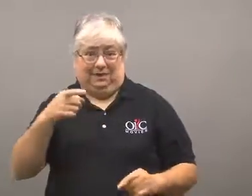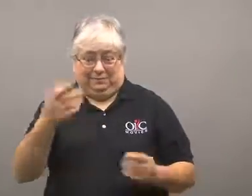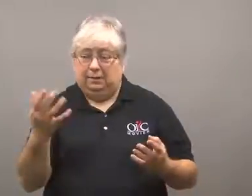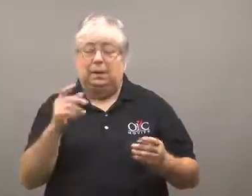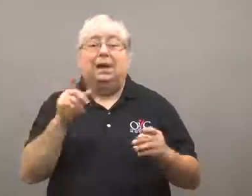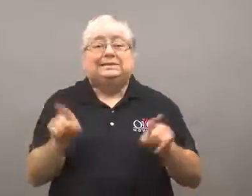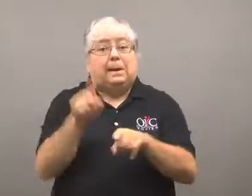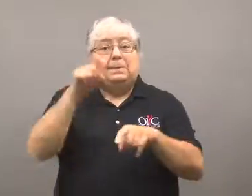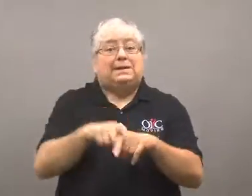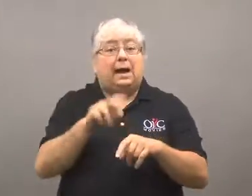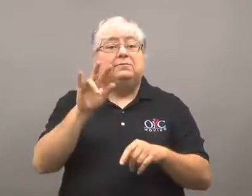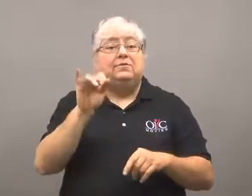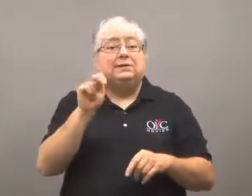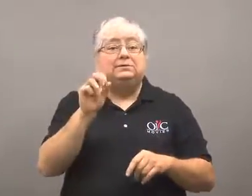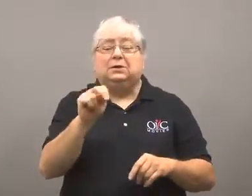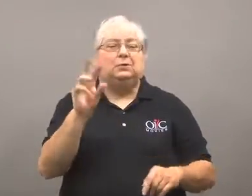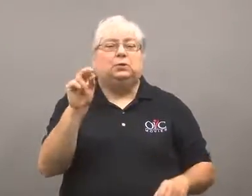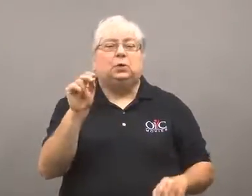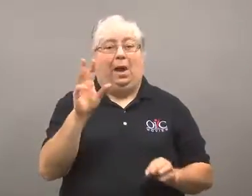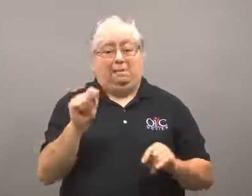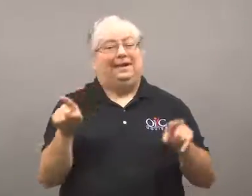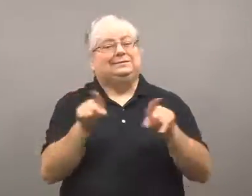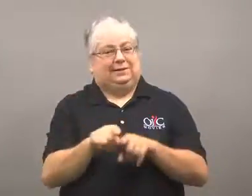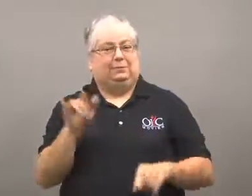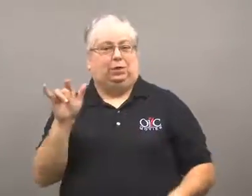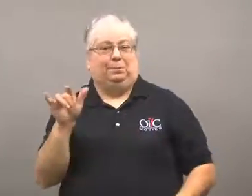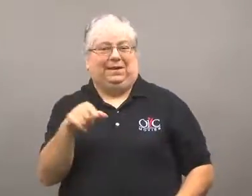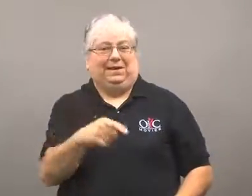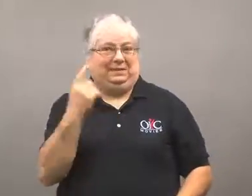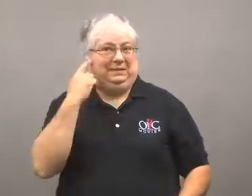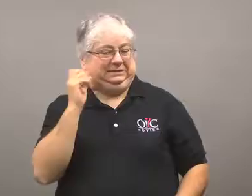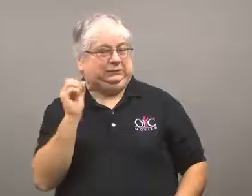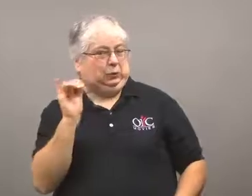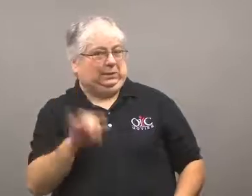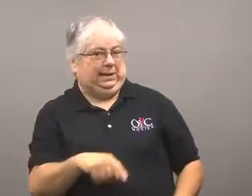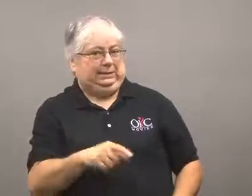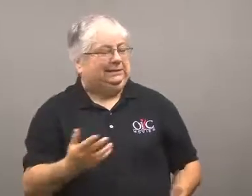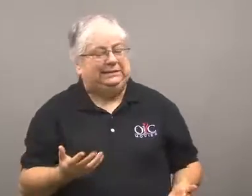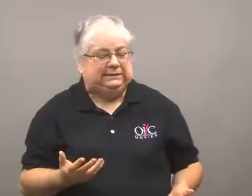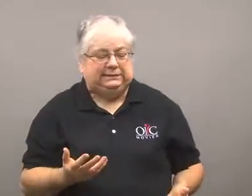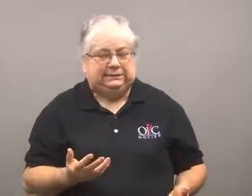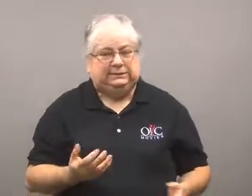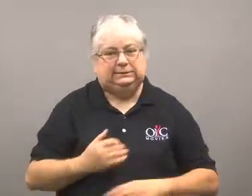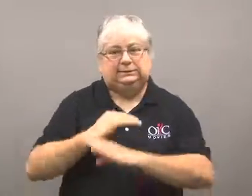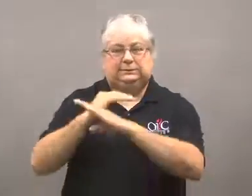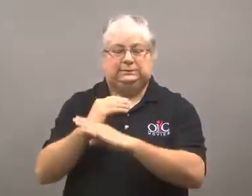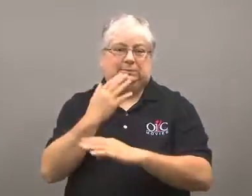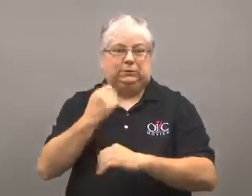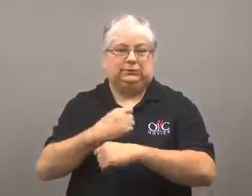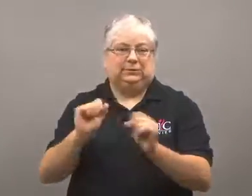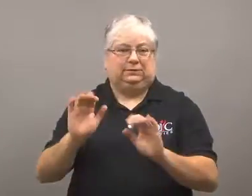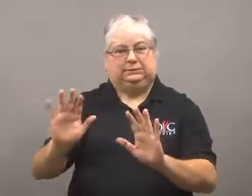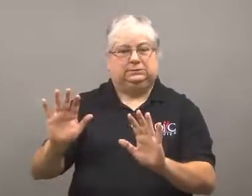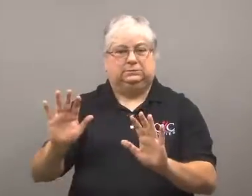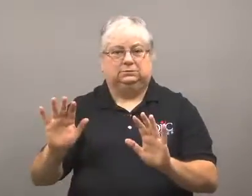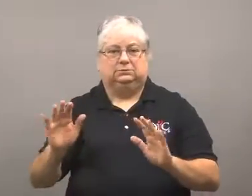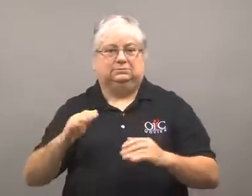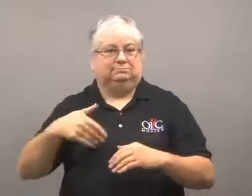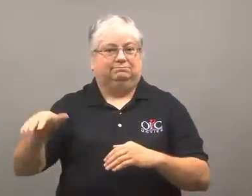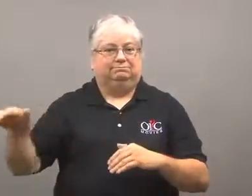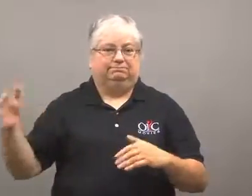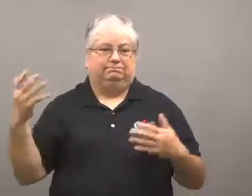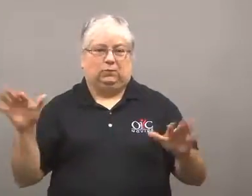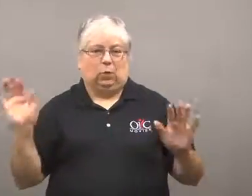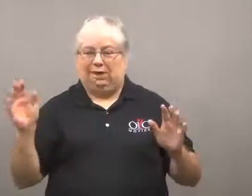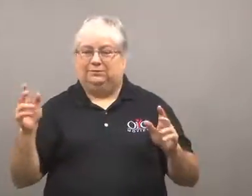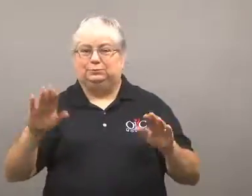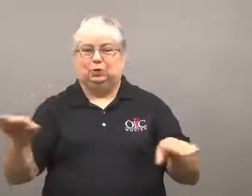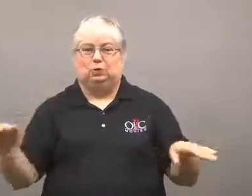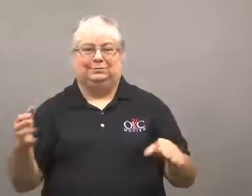That person wasn't with Vinson, but was on the same plane on a different flight.